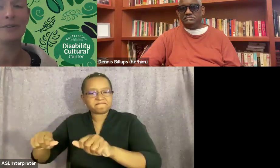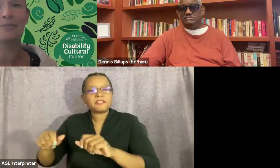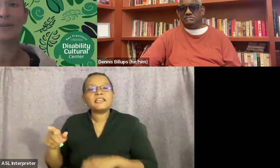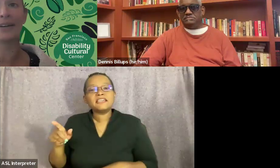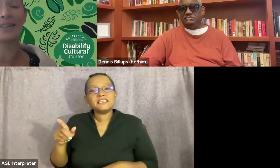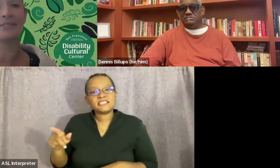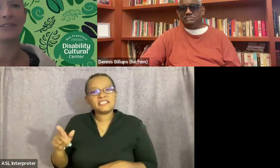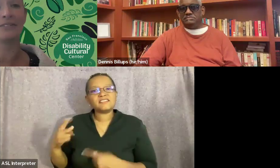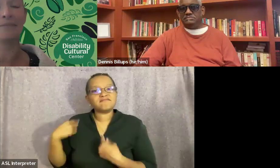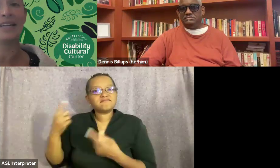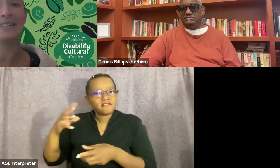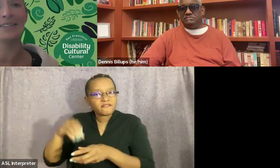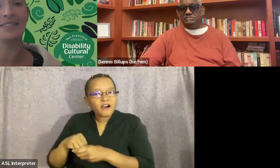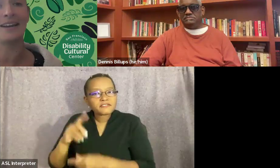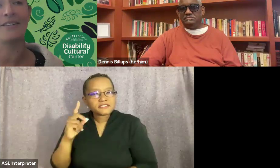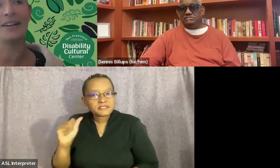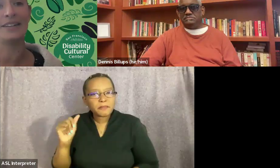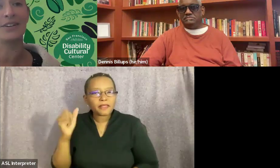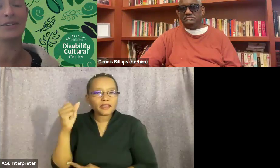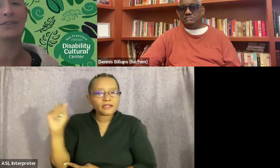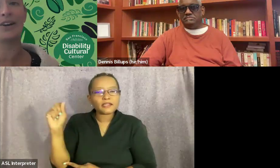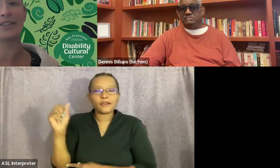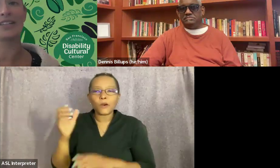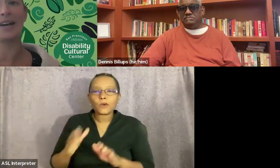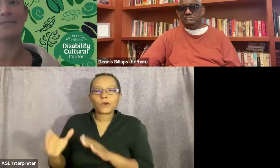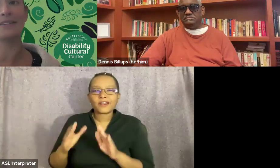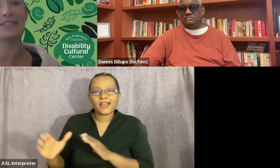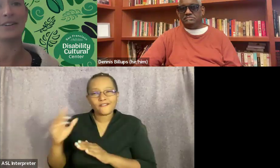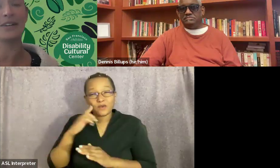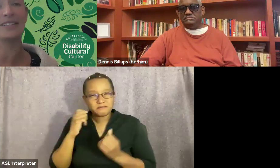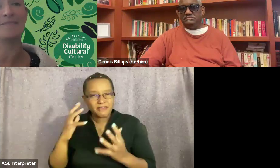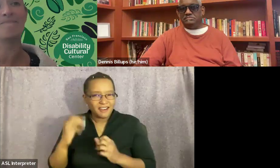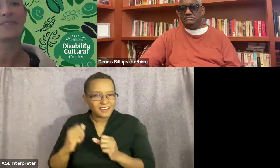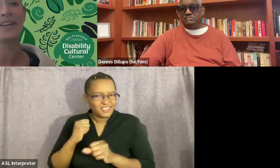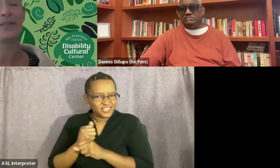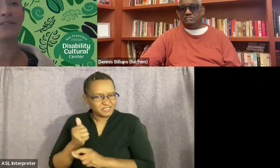movement organizing for many years now and is also a long time San Francisco resident. We're